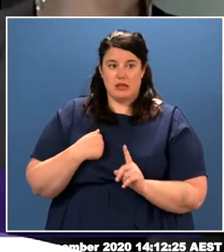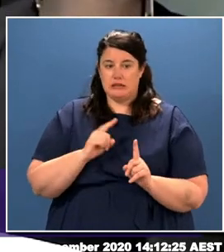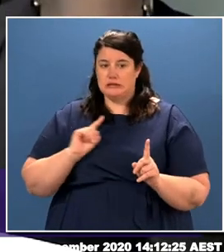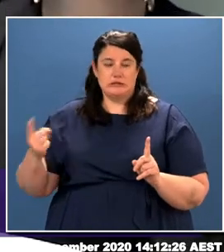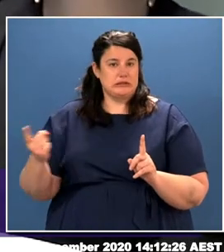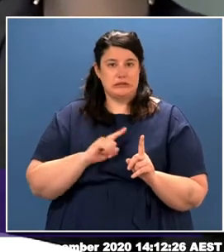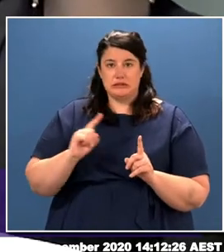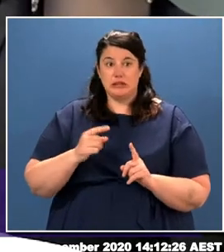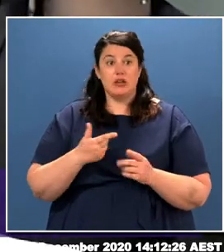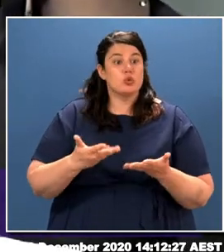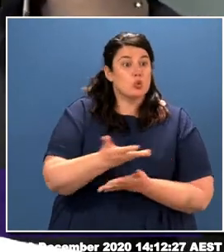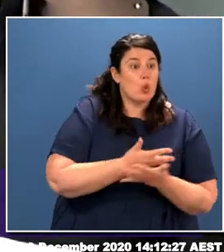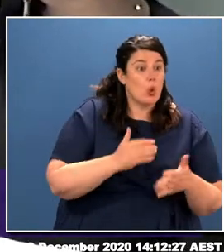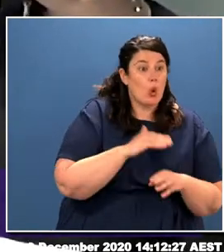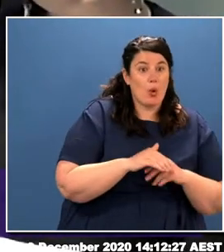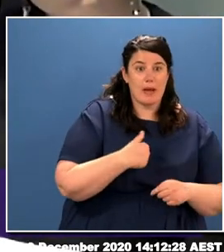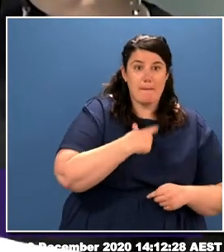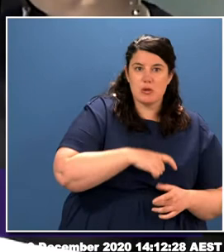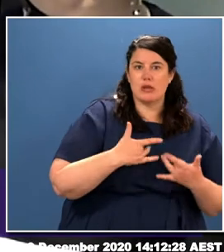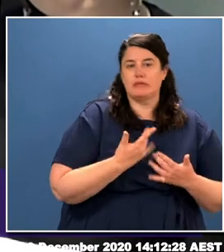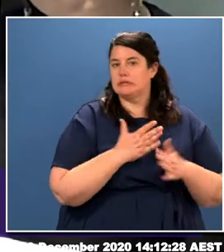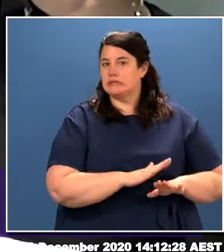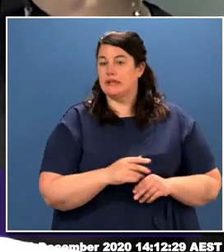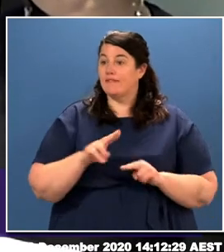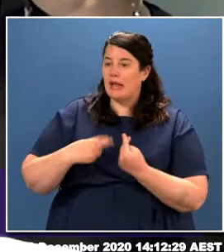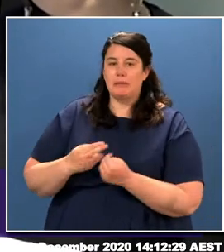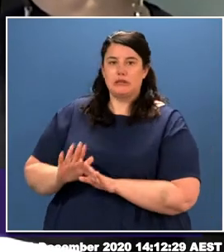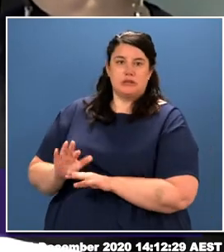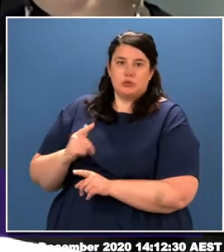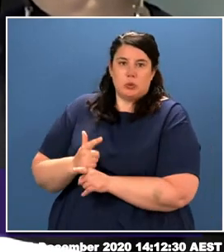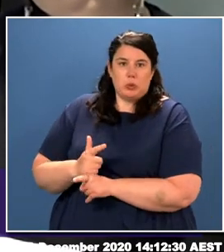any discussion of their personal lives, their families, their relationships